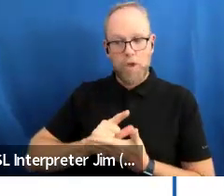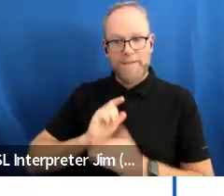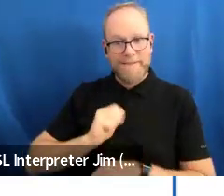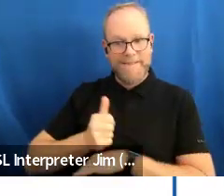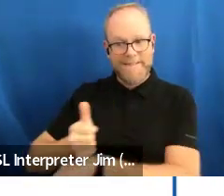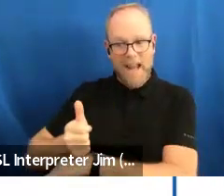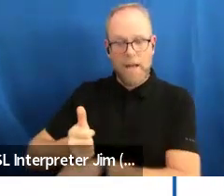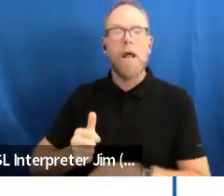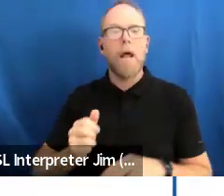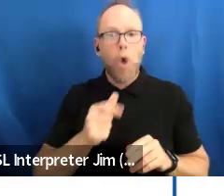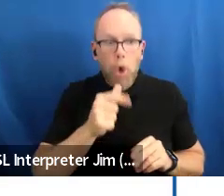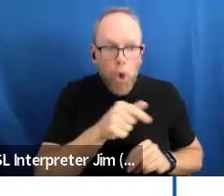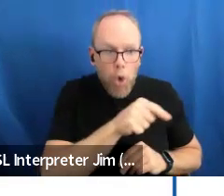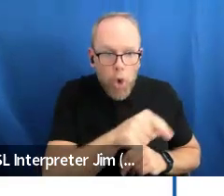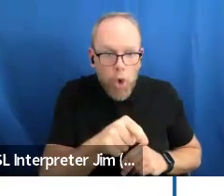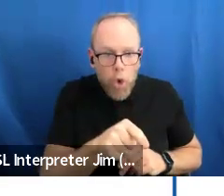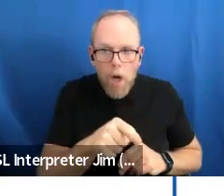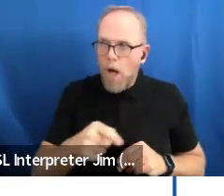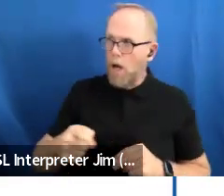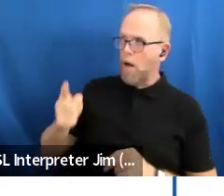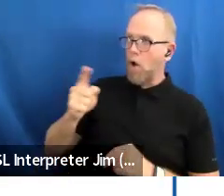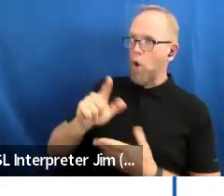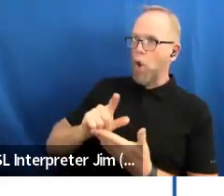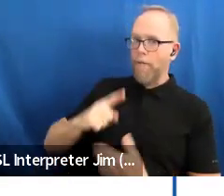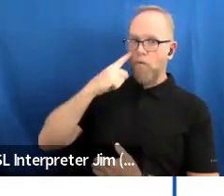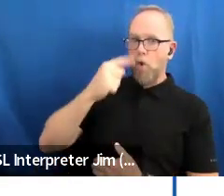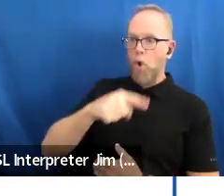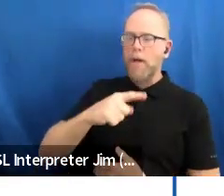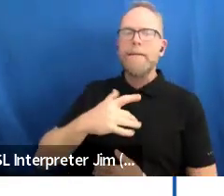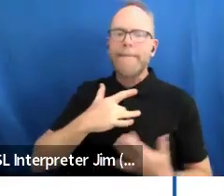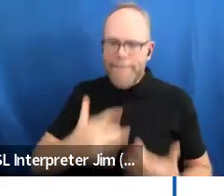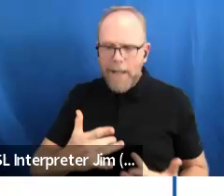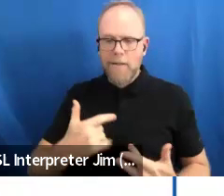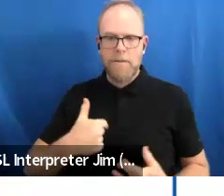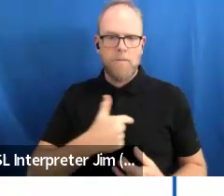be the ones that enforce it, I know Department of Justice does and Department of Transportation